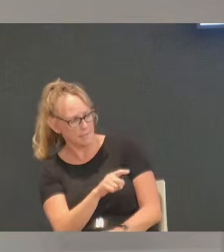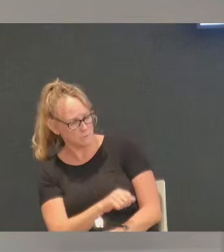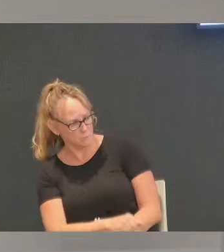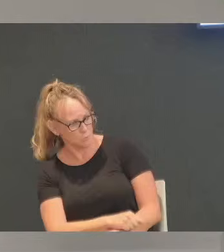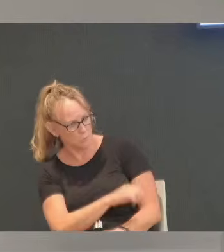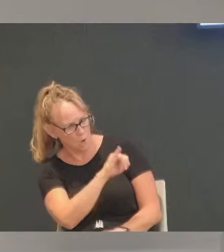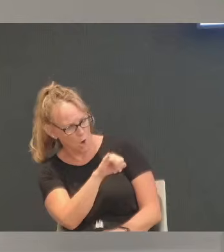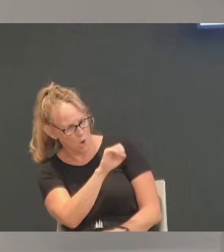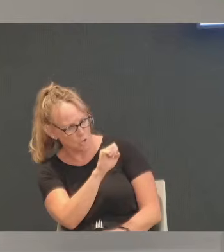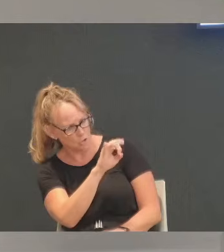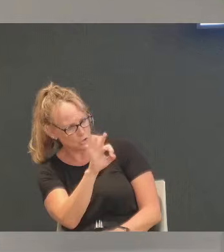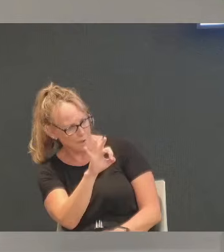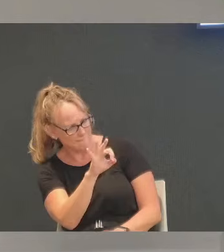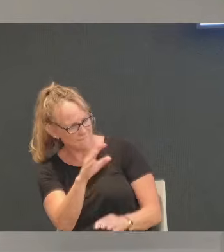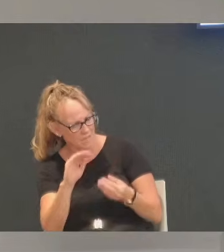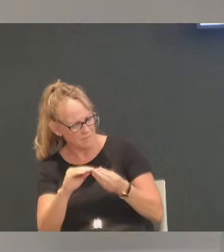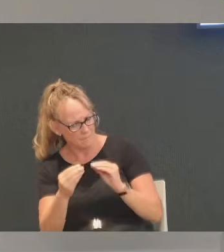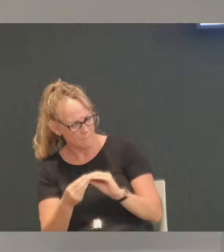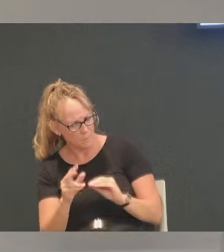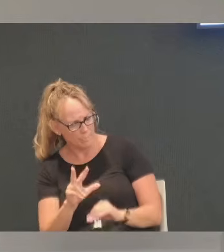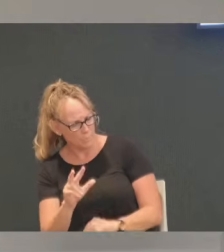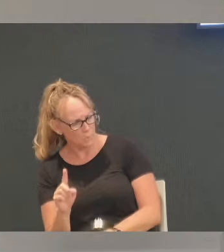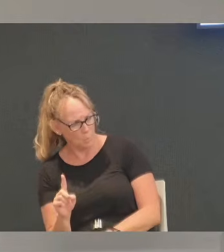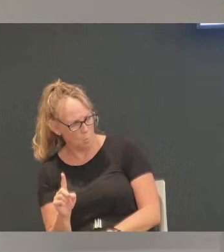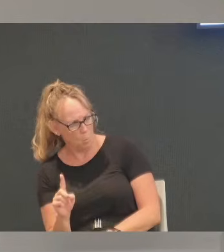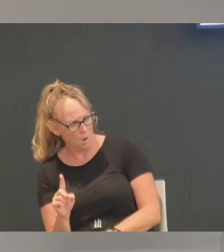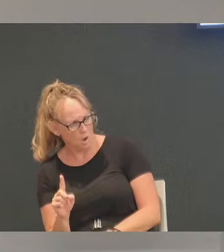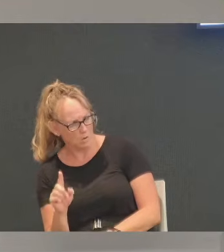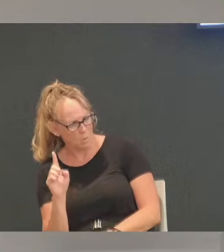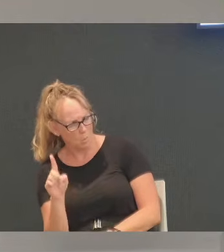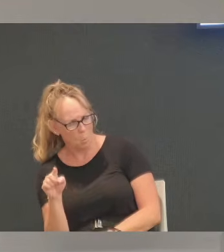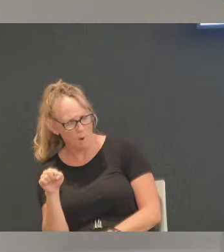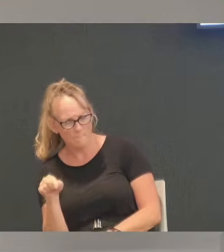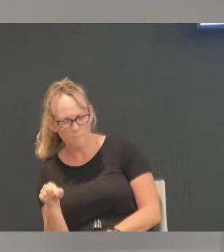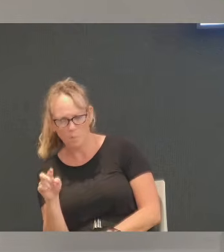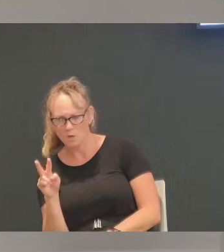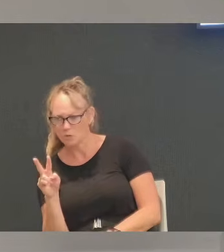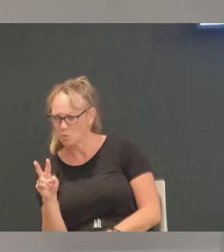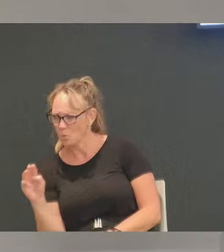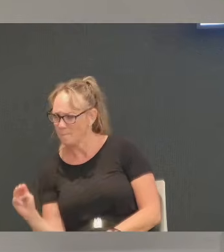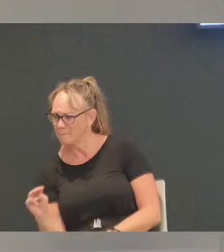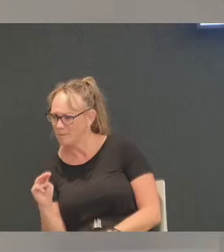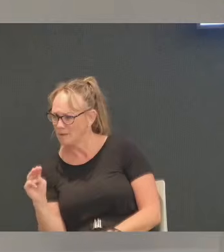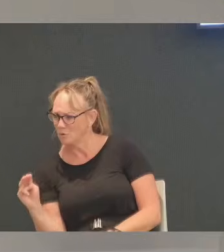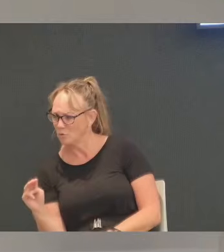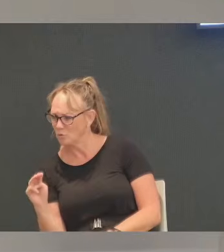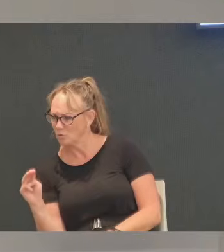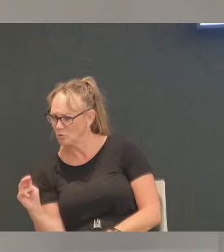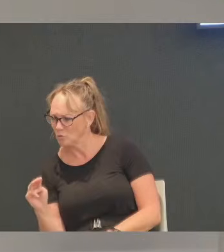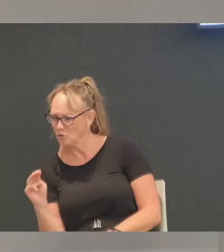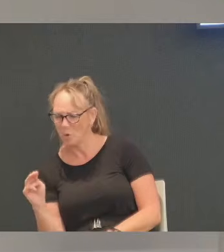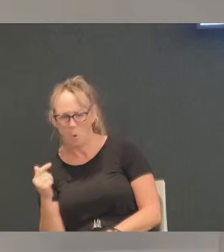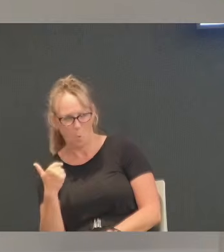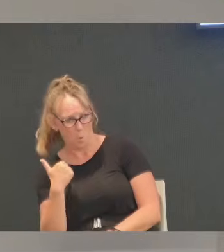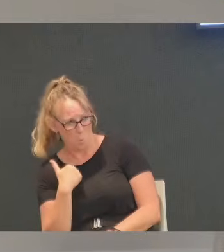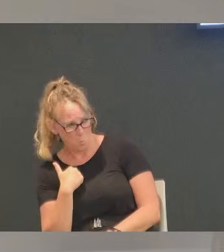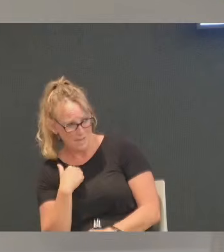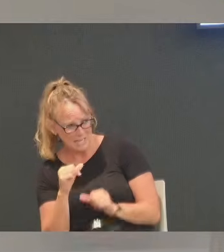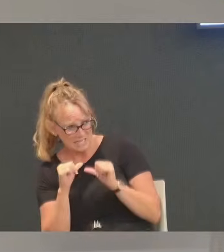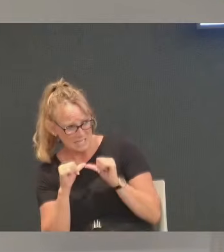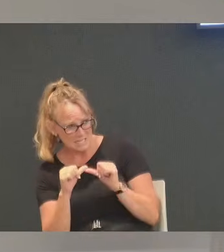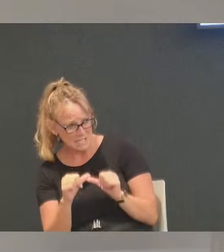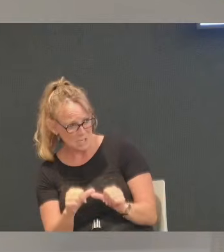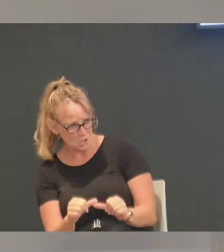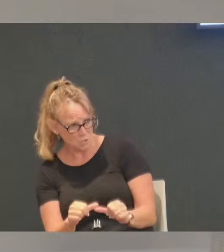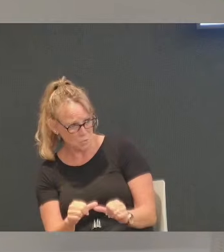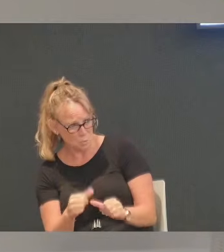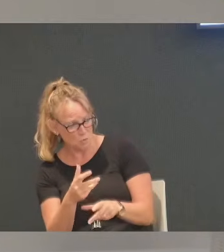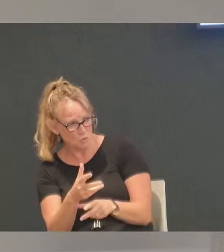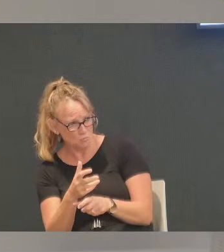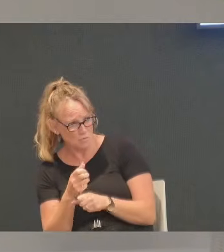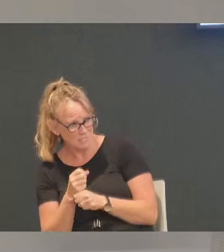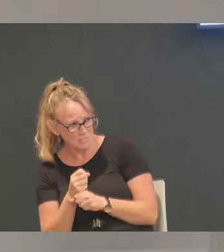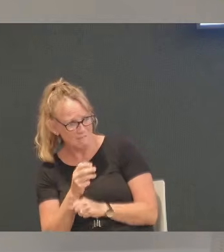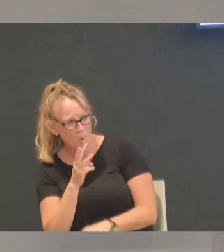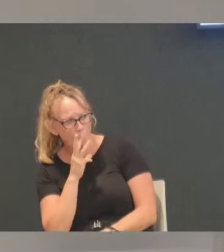number 31, the 1.2 million for the water man. Will we continue to receive water man water line